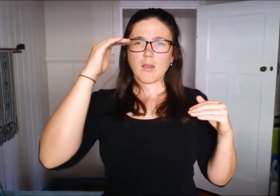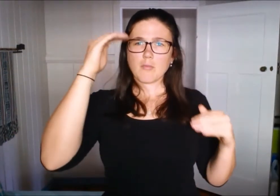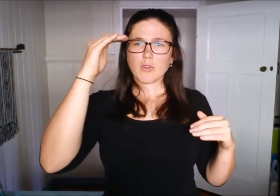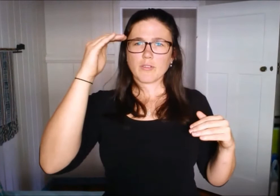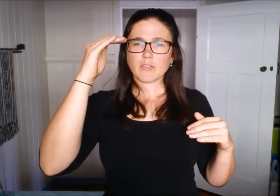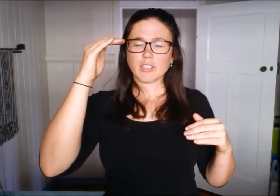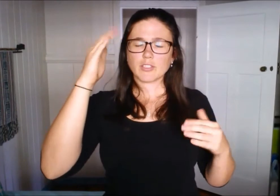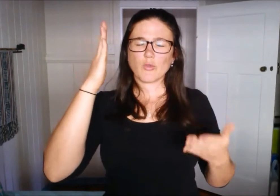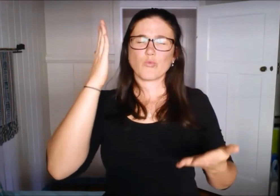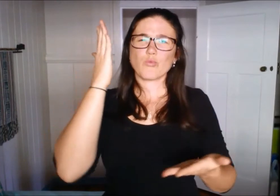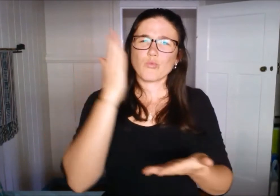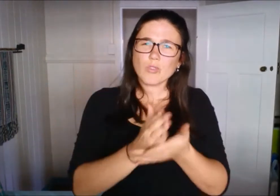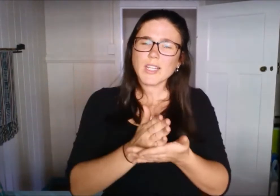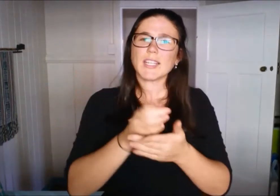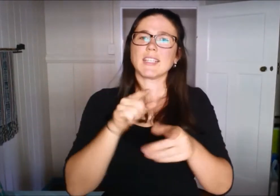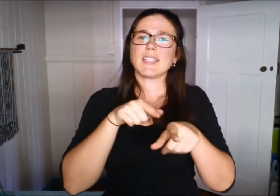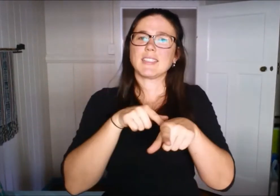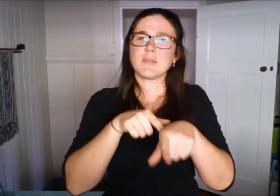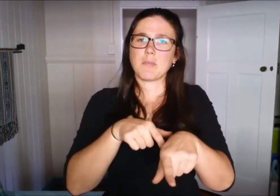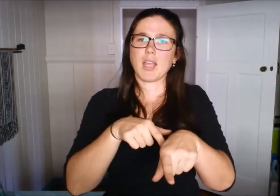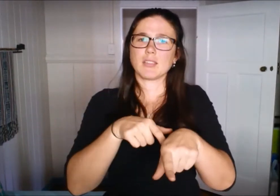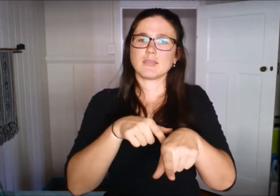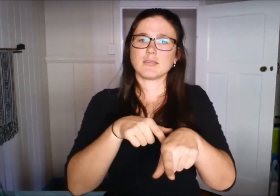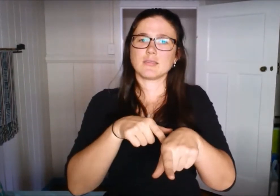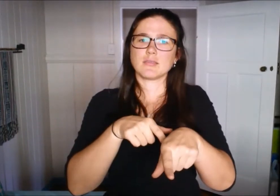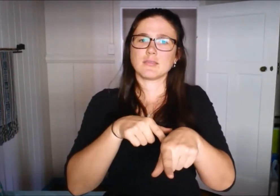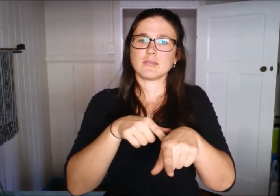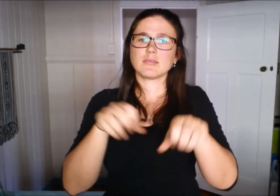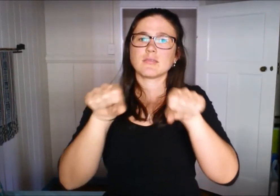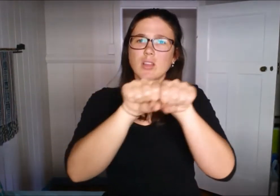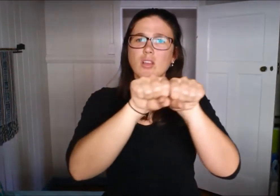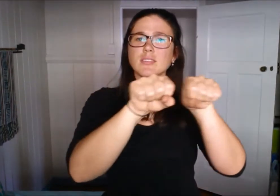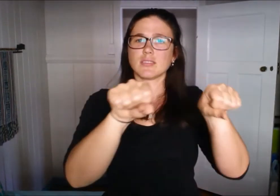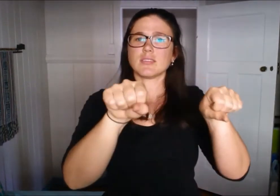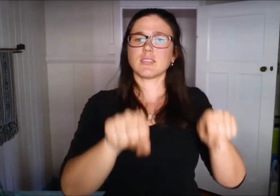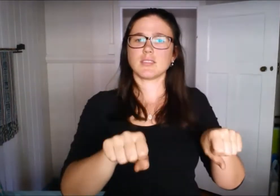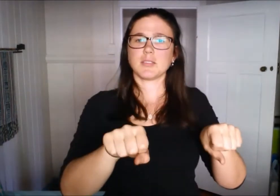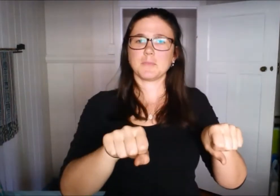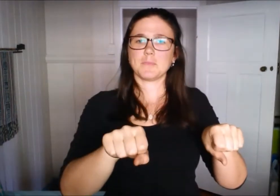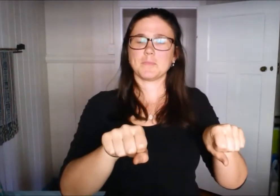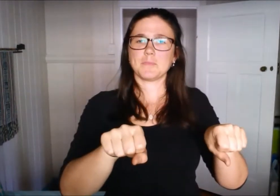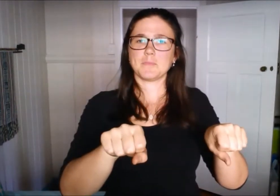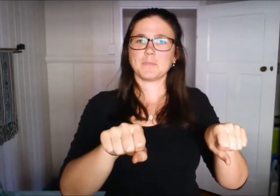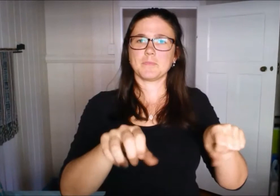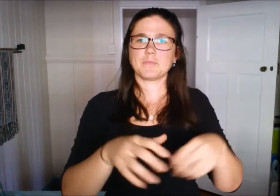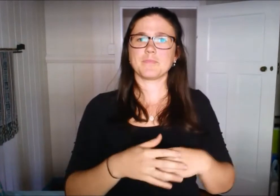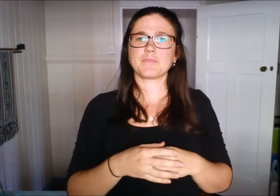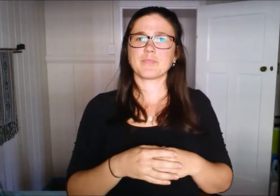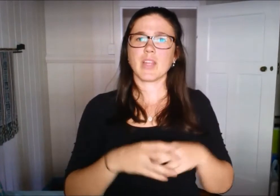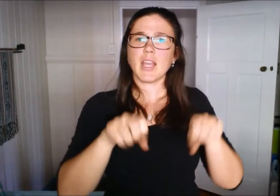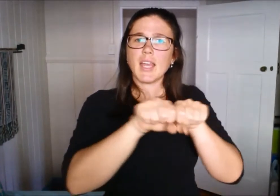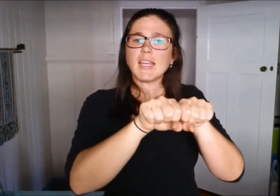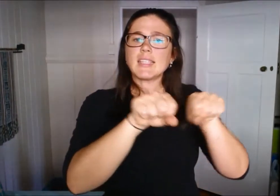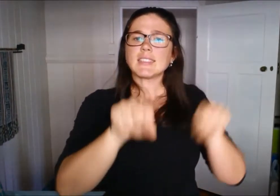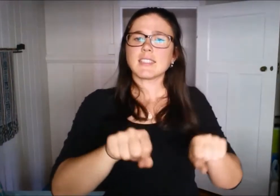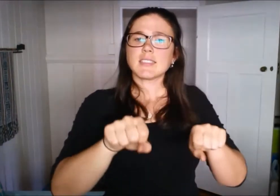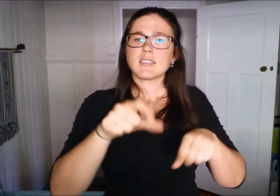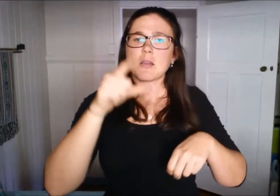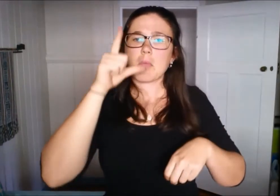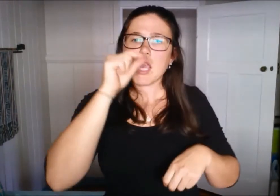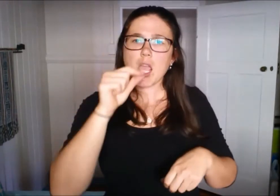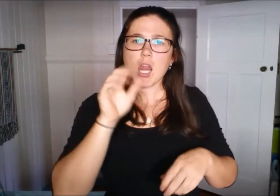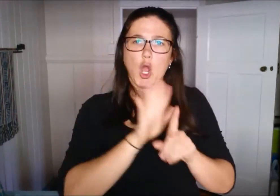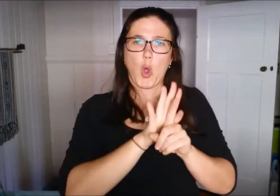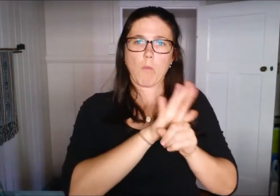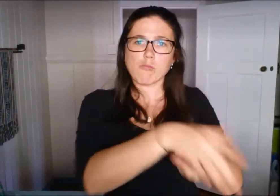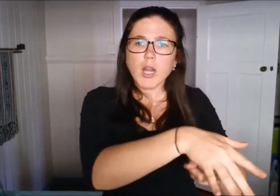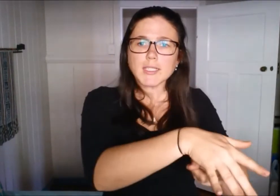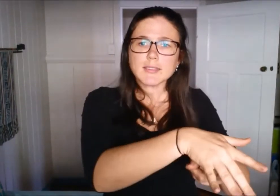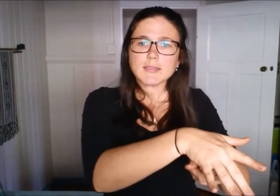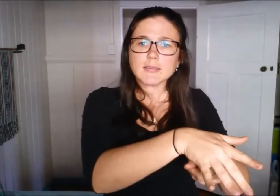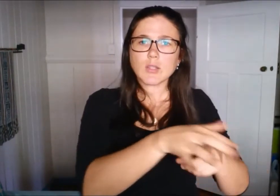Privilege is about how systems oppress and privilege people.